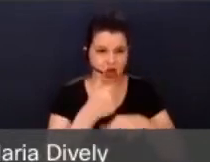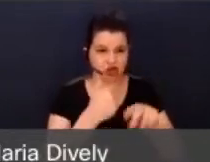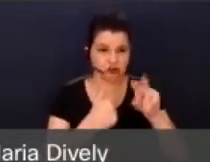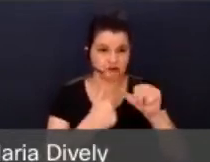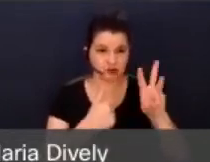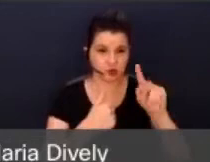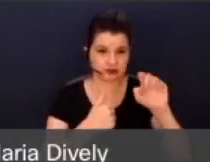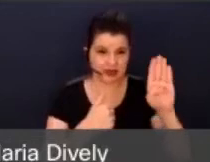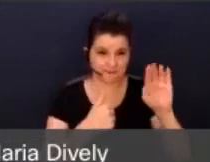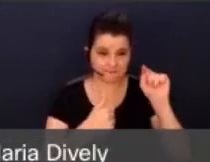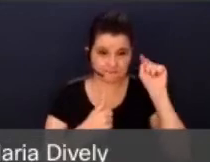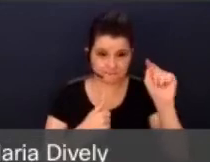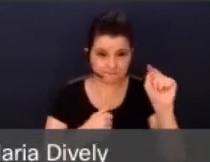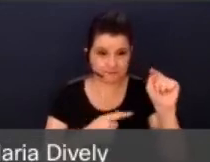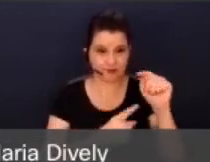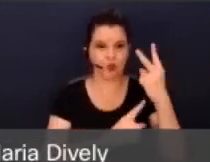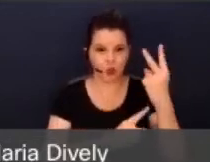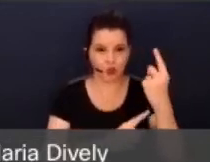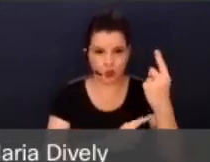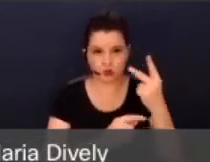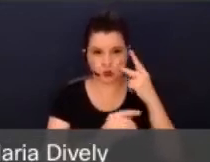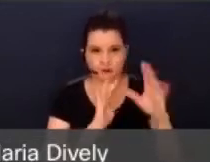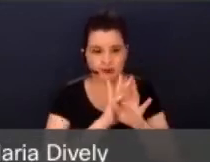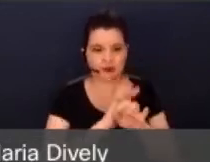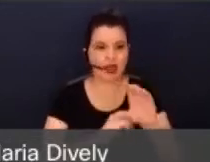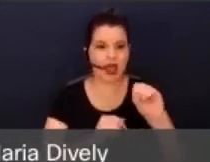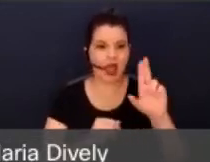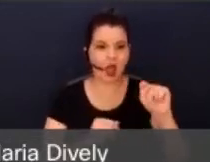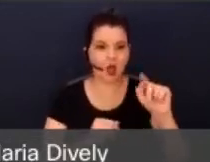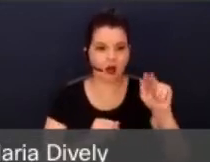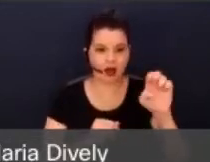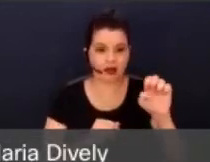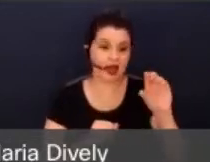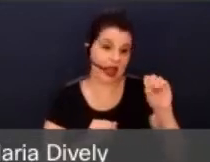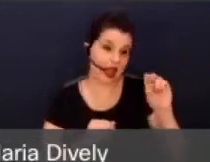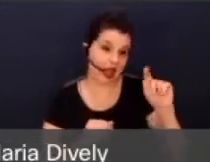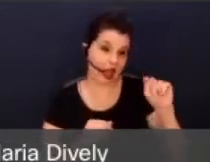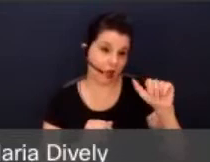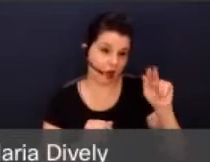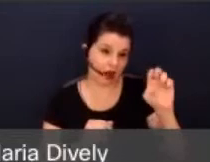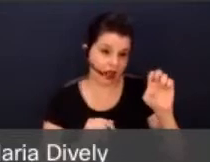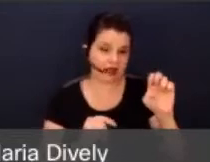and if you go to the View tab, one of the ones that you can choose is outline. And the outline- everything that